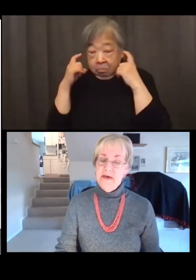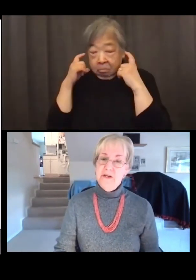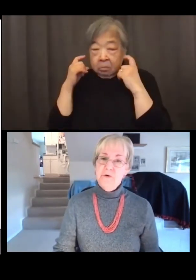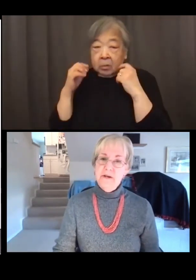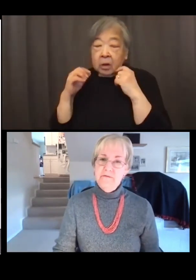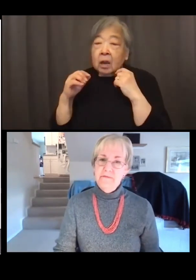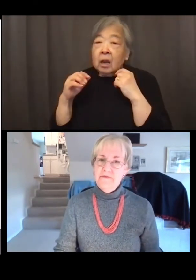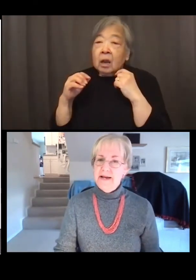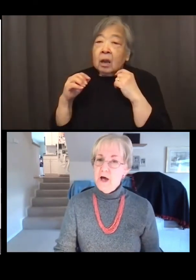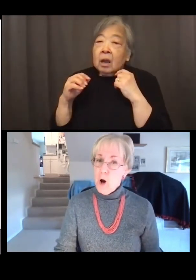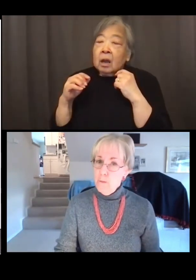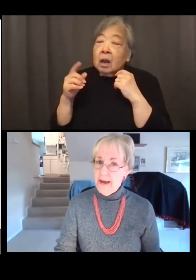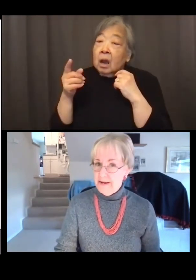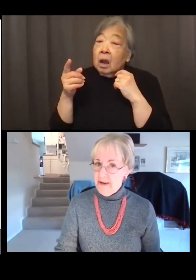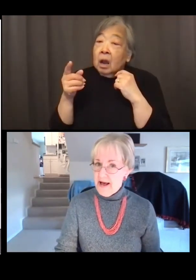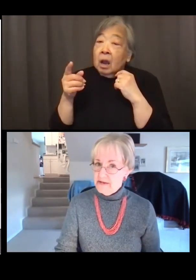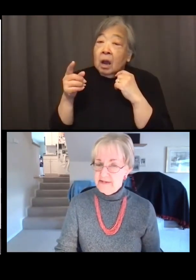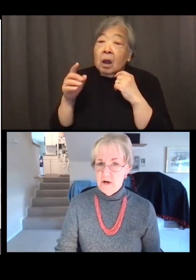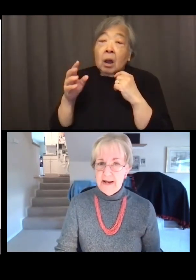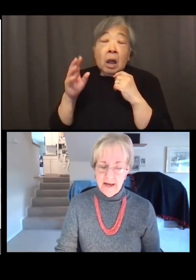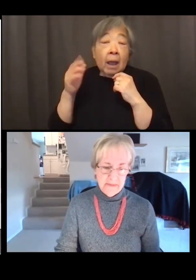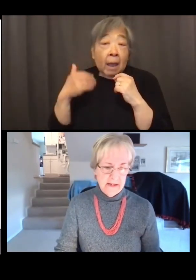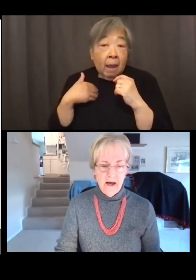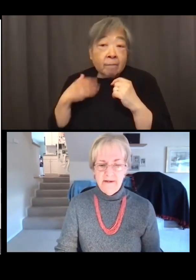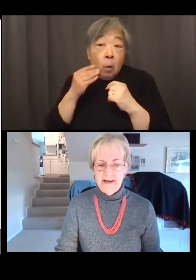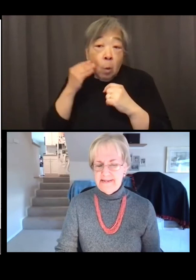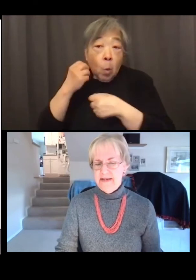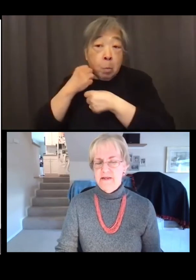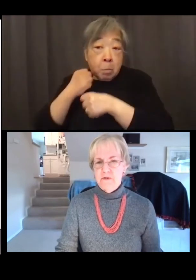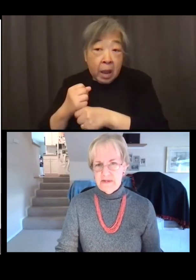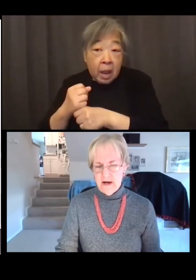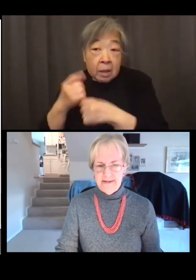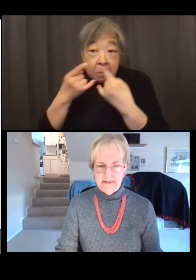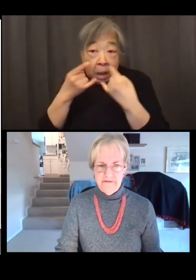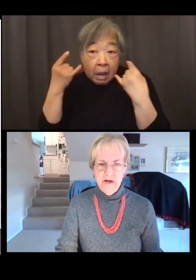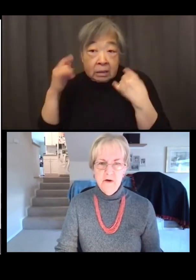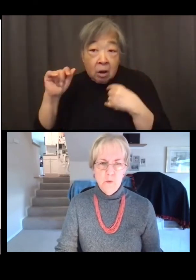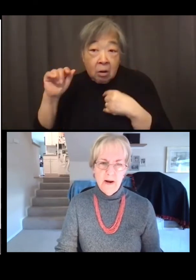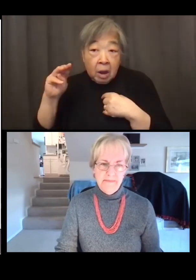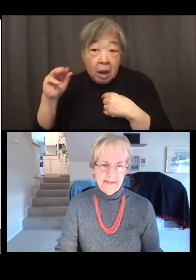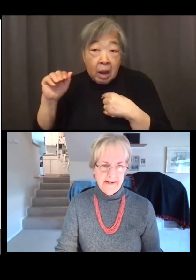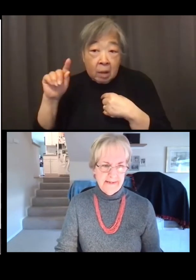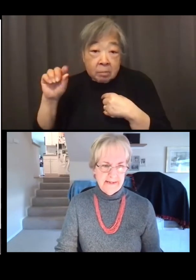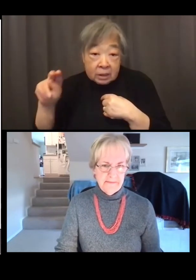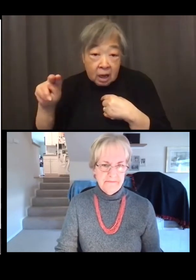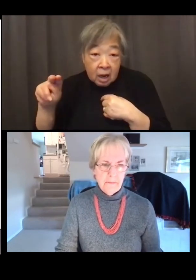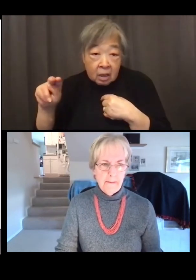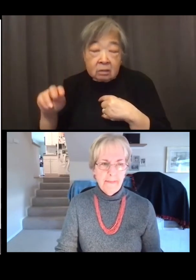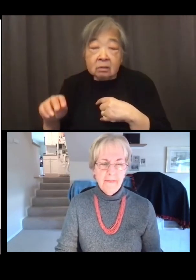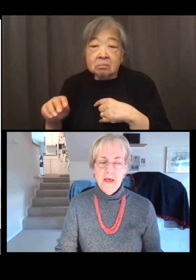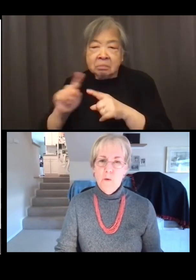And you can find homemade masks on Amazon and those websites.